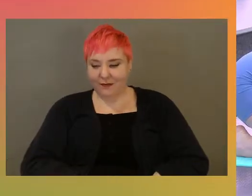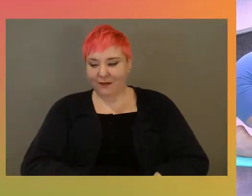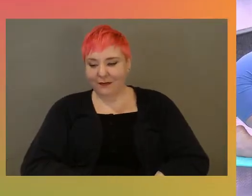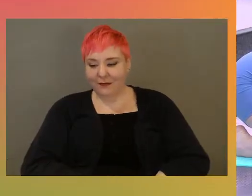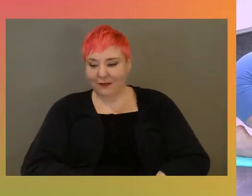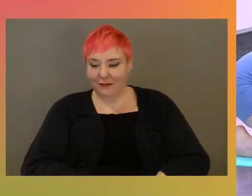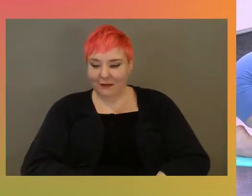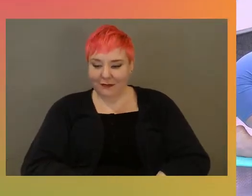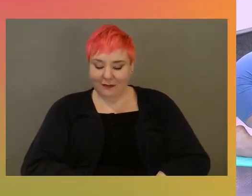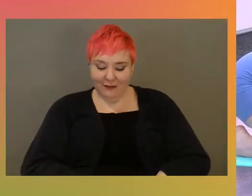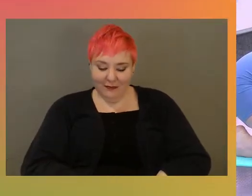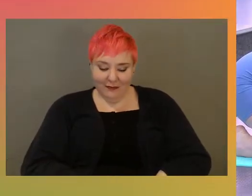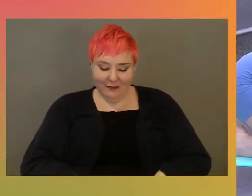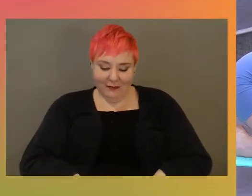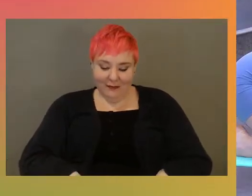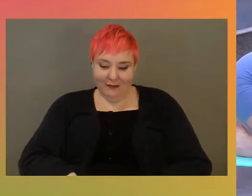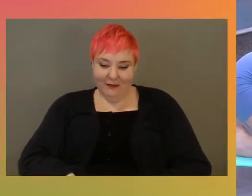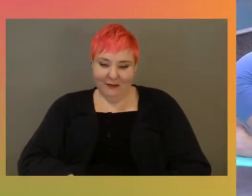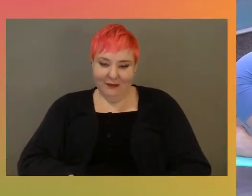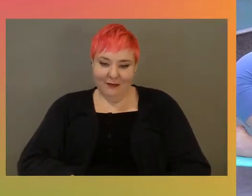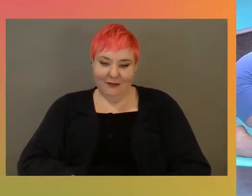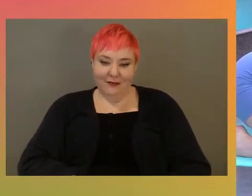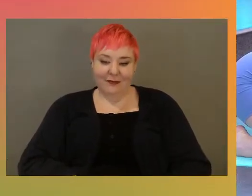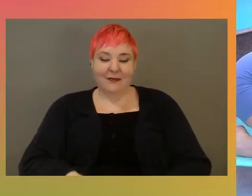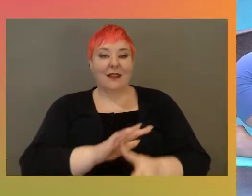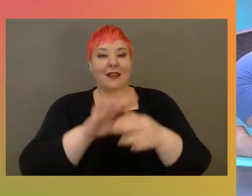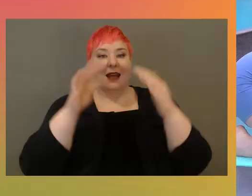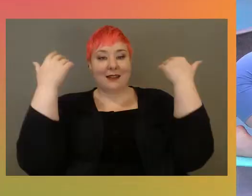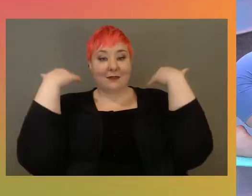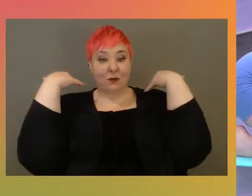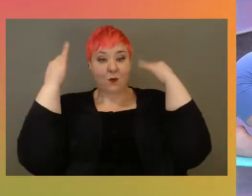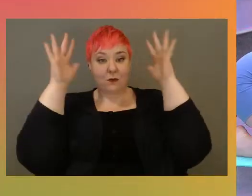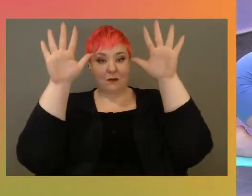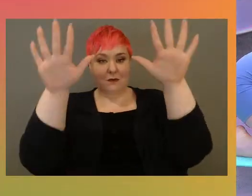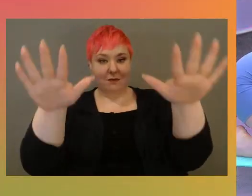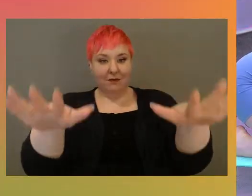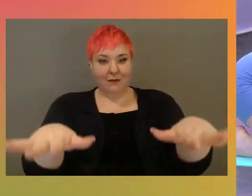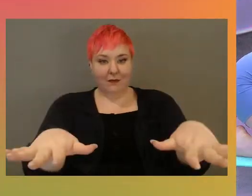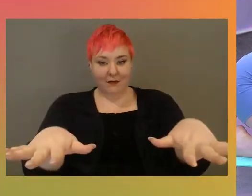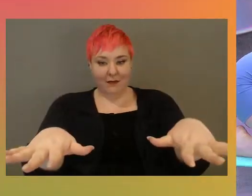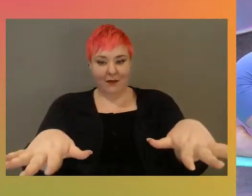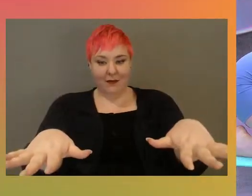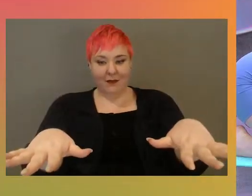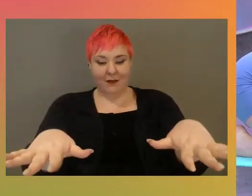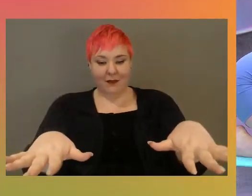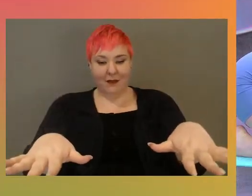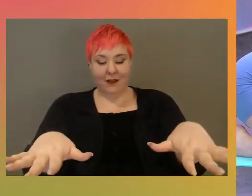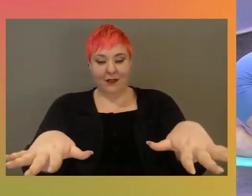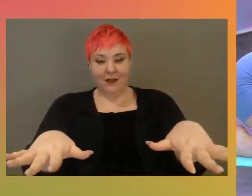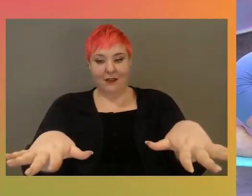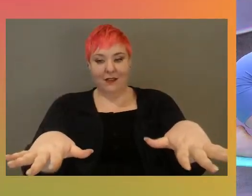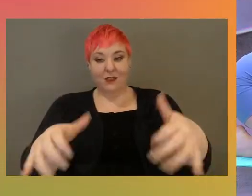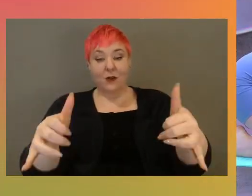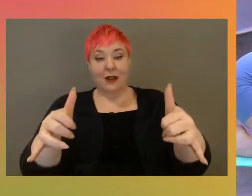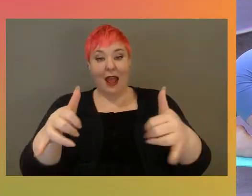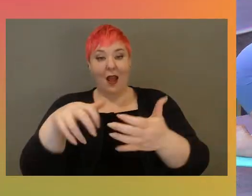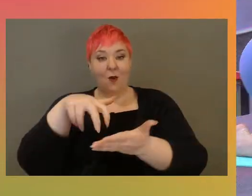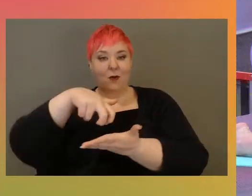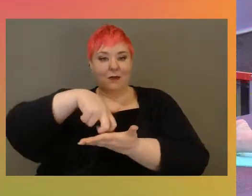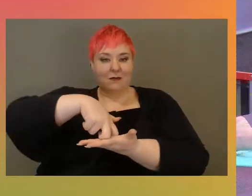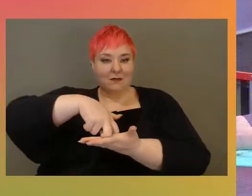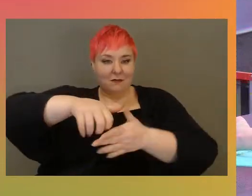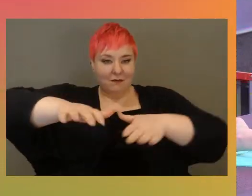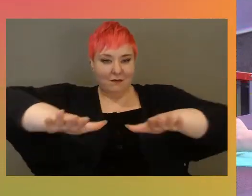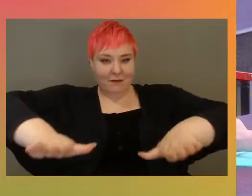LITTLE FURTHER FORWARD.